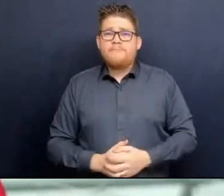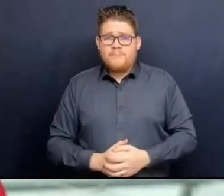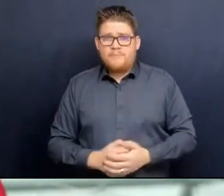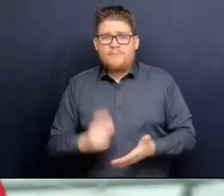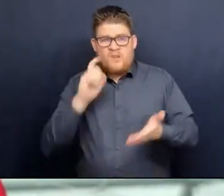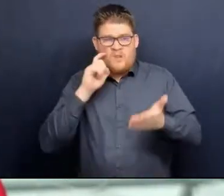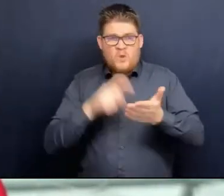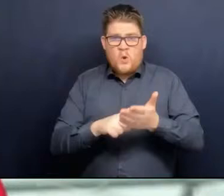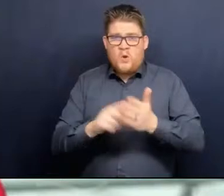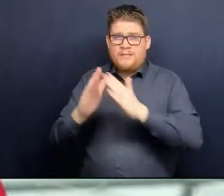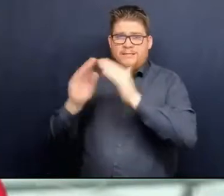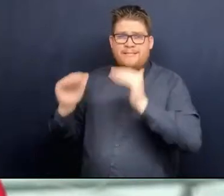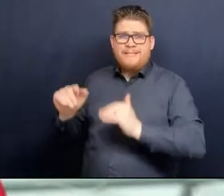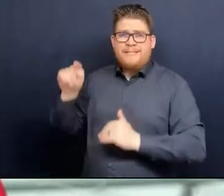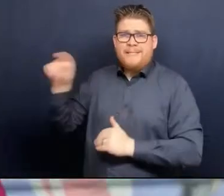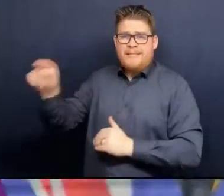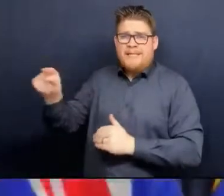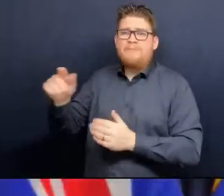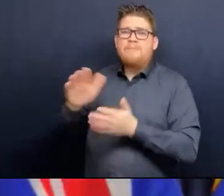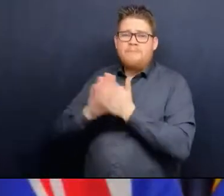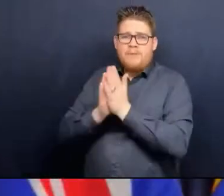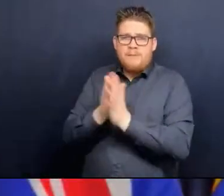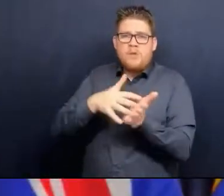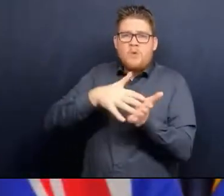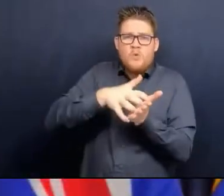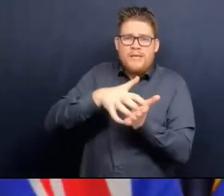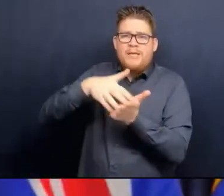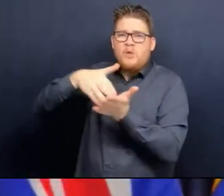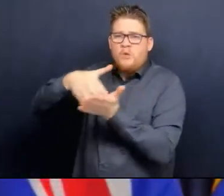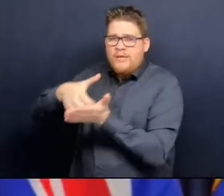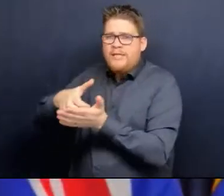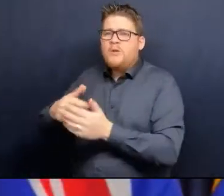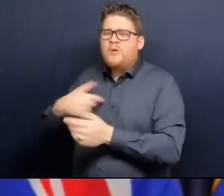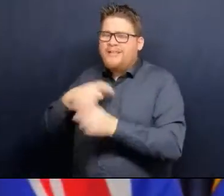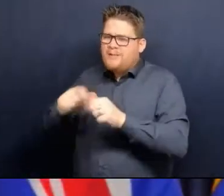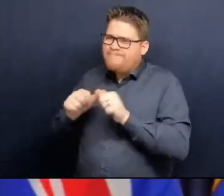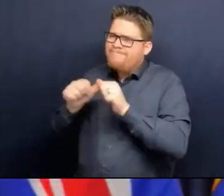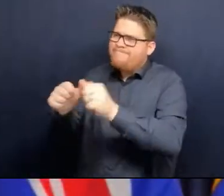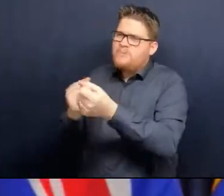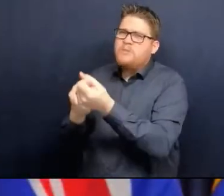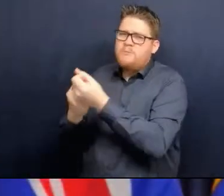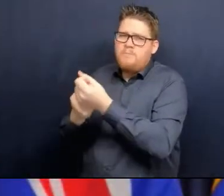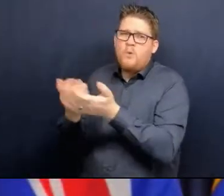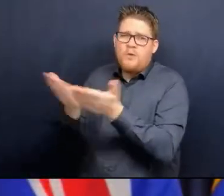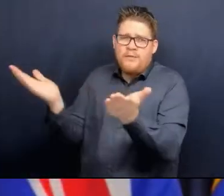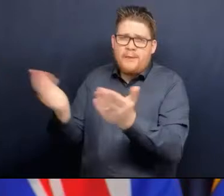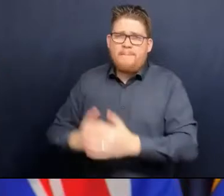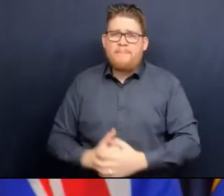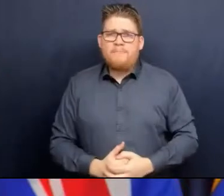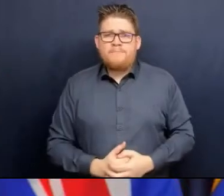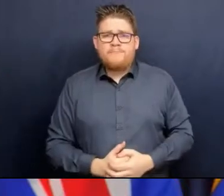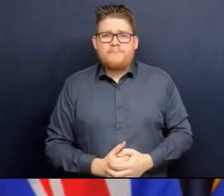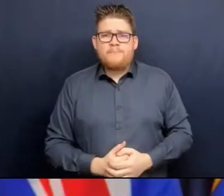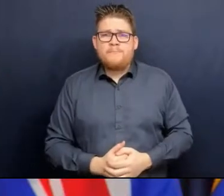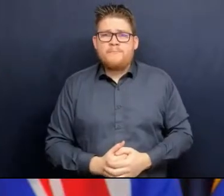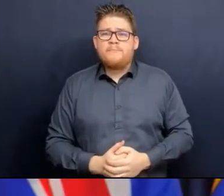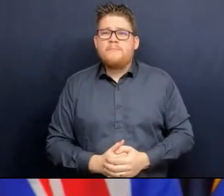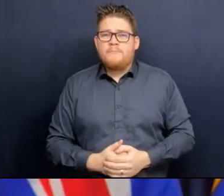in our care system. That we need